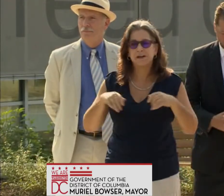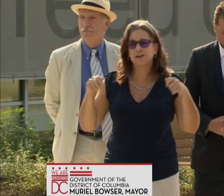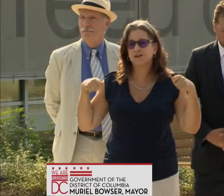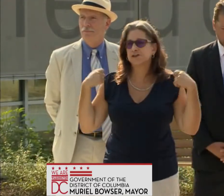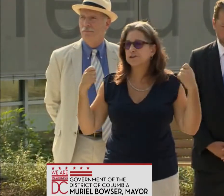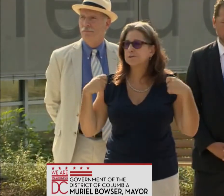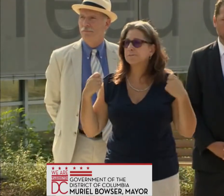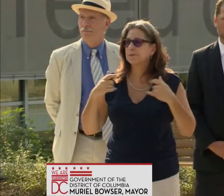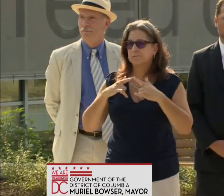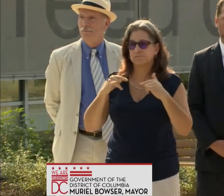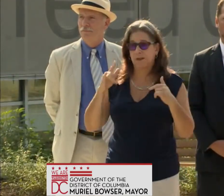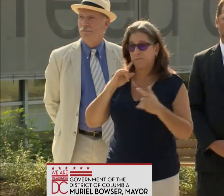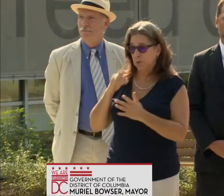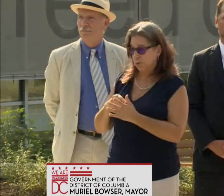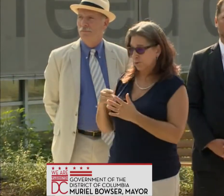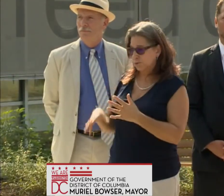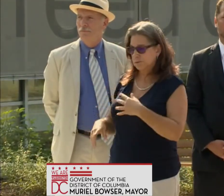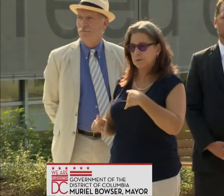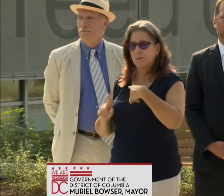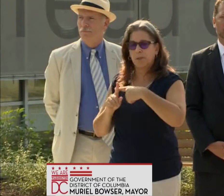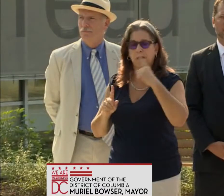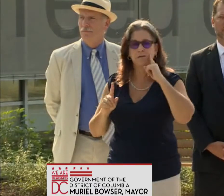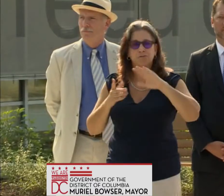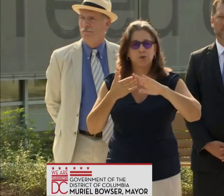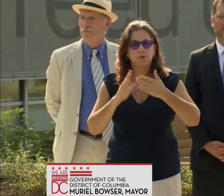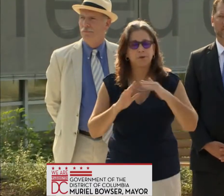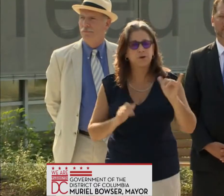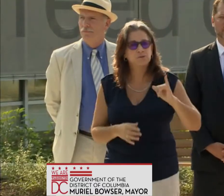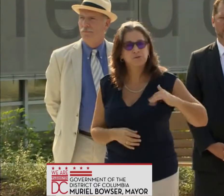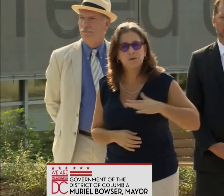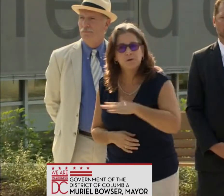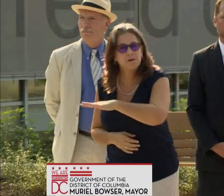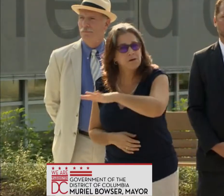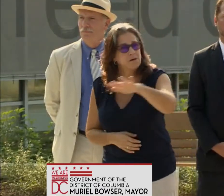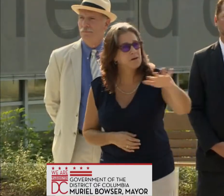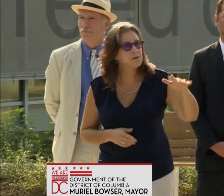Reid and I know that everybody in this area is incredibly proud of that so I